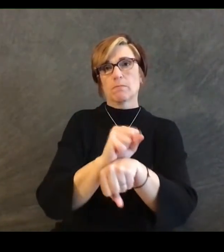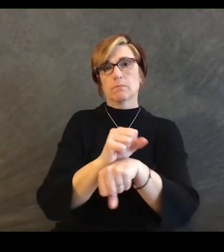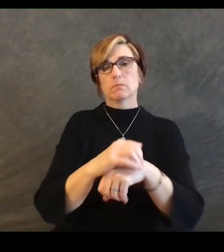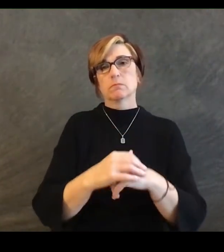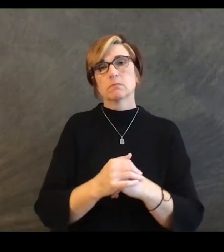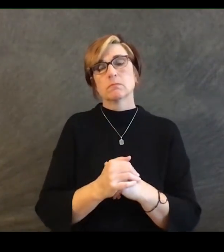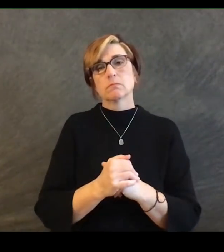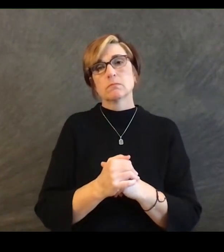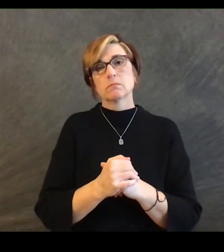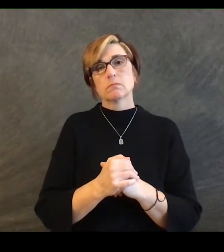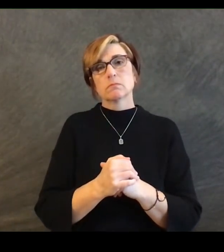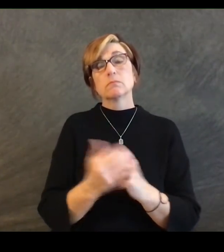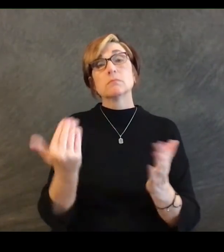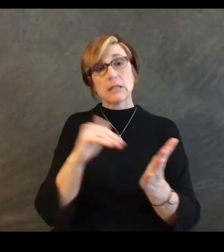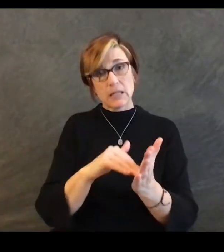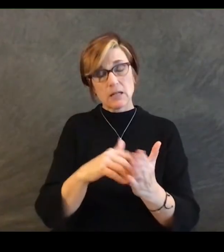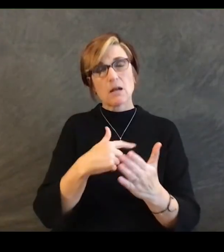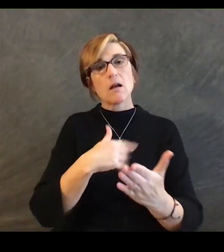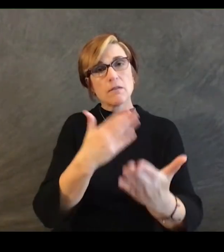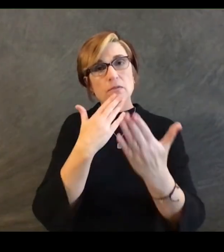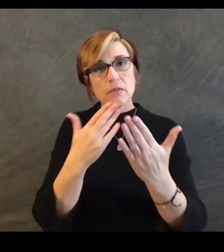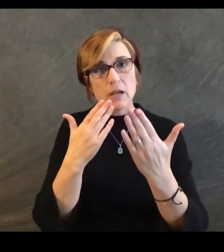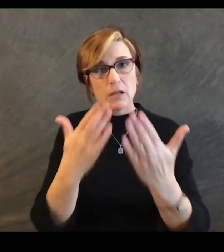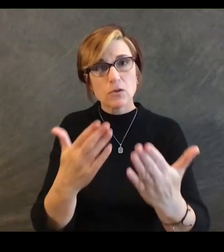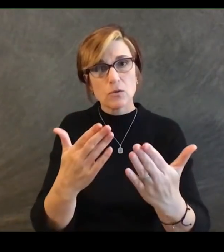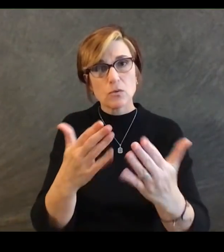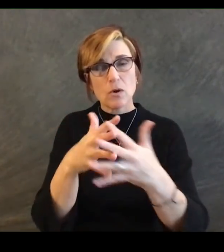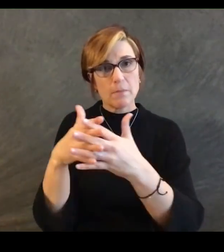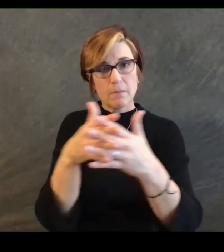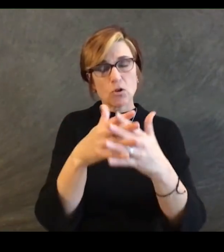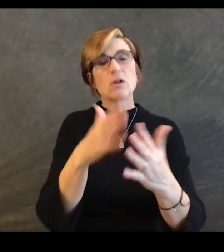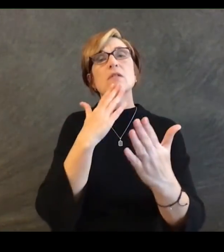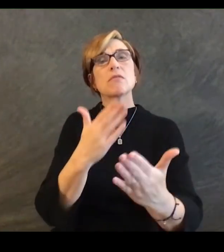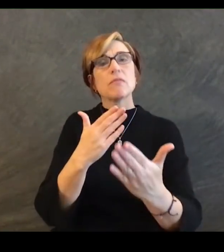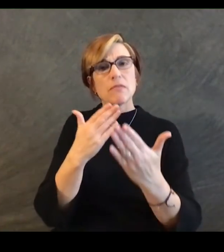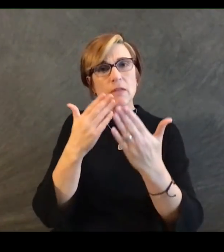America thank you for stepping up thank you for putting into practice the 15